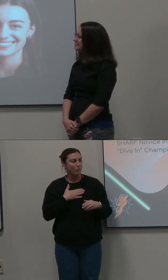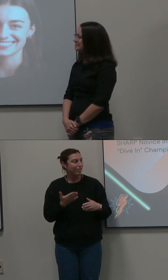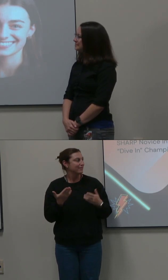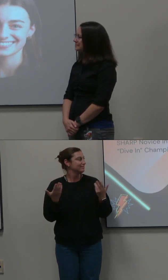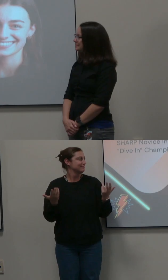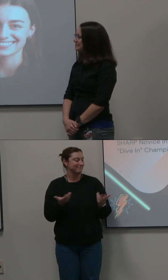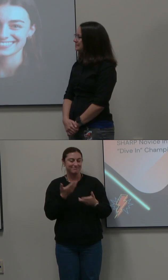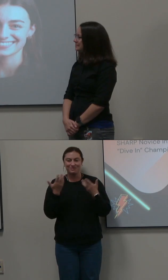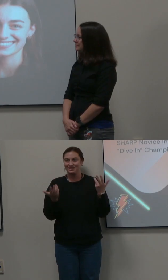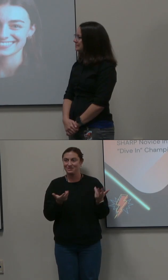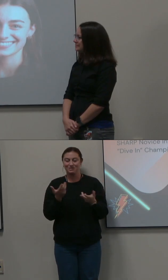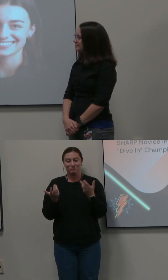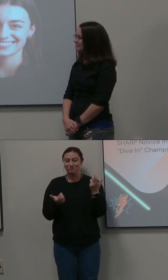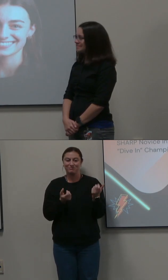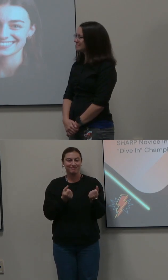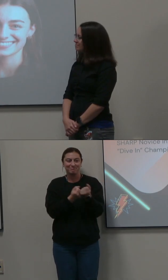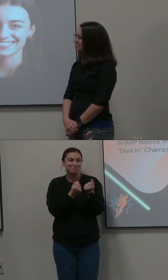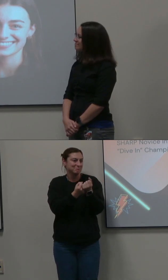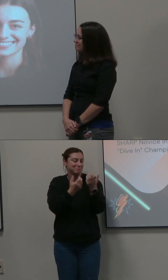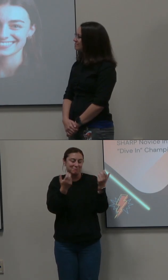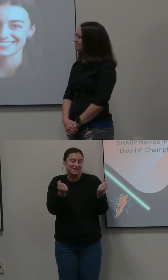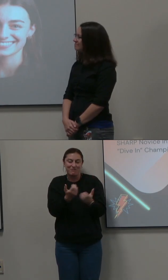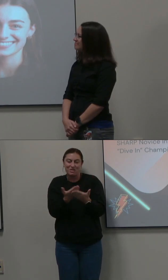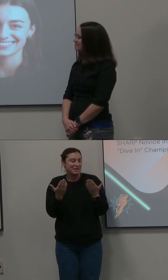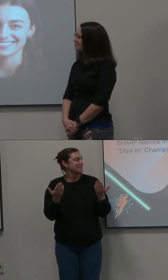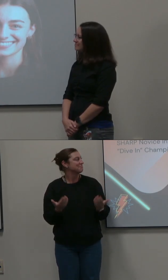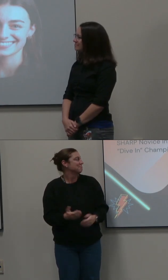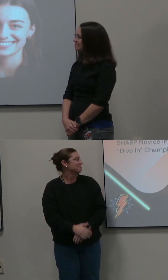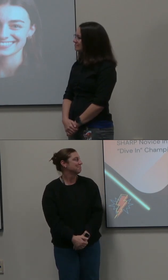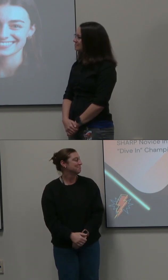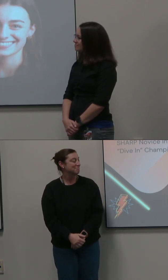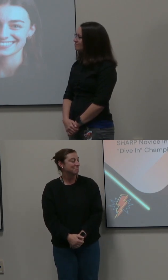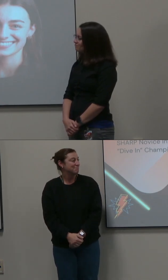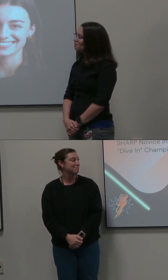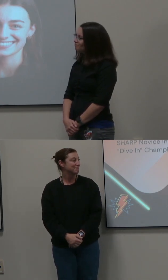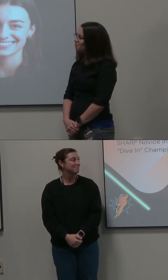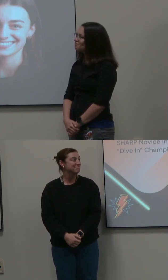She's always ready and willing to support and take on the challenge.